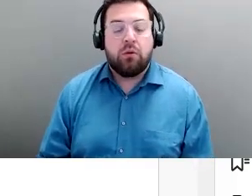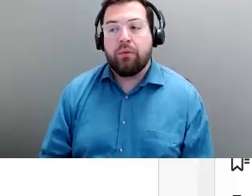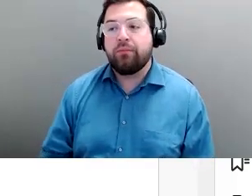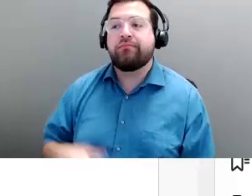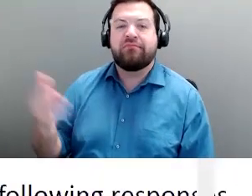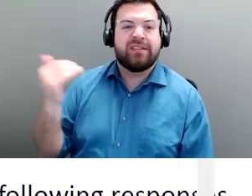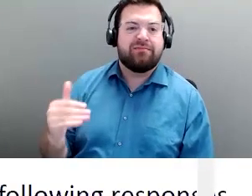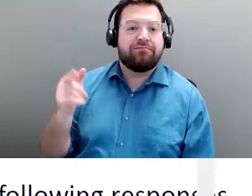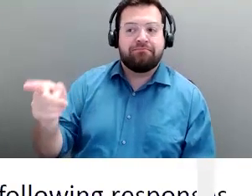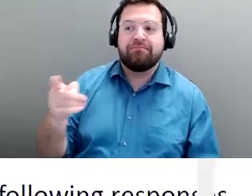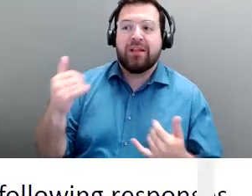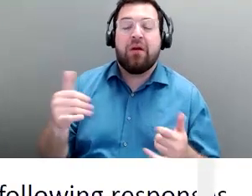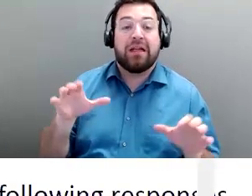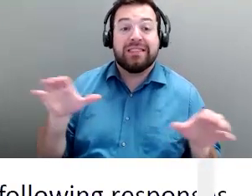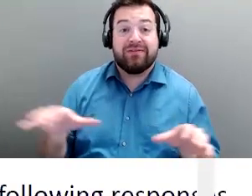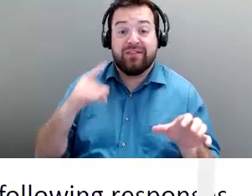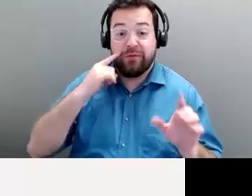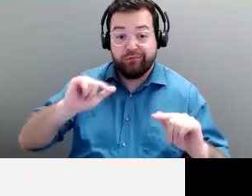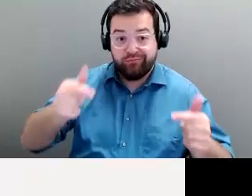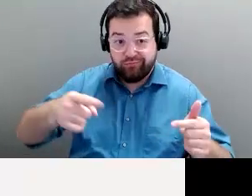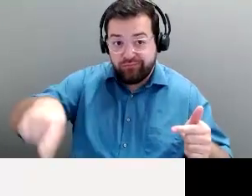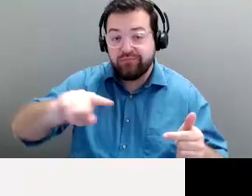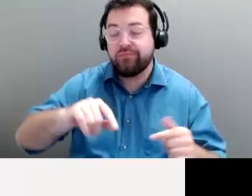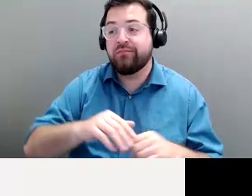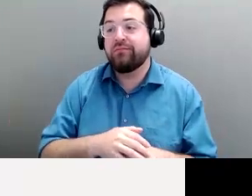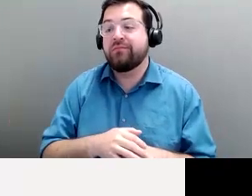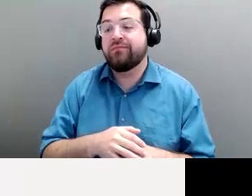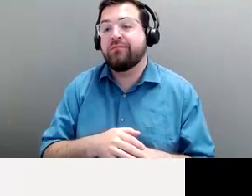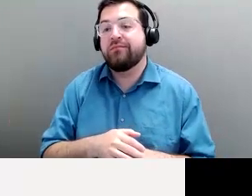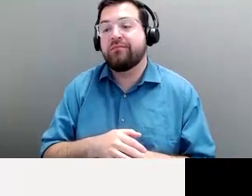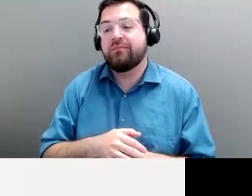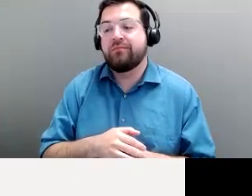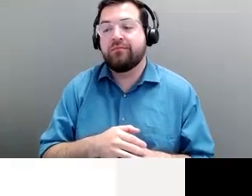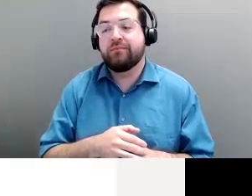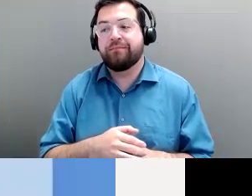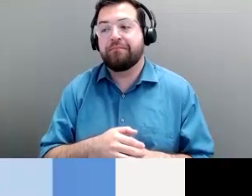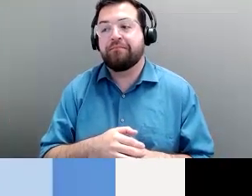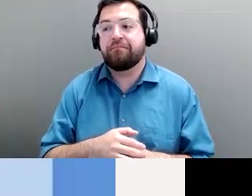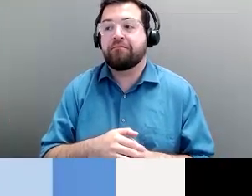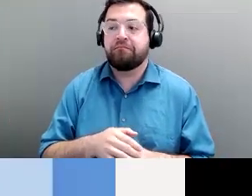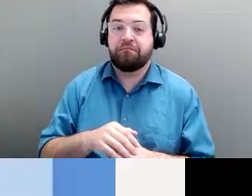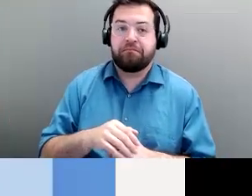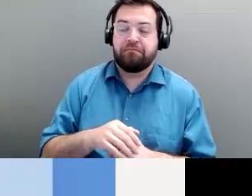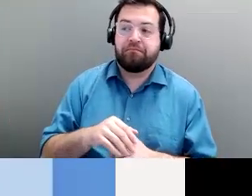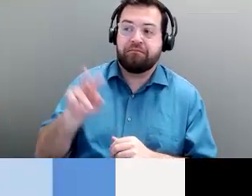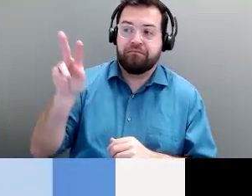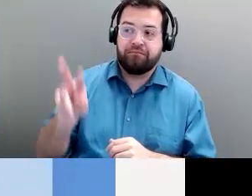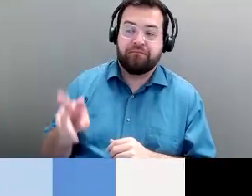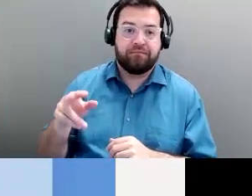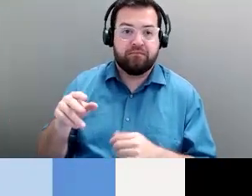There are four responses here. Again, mostly,